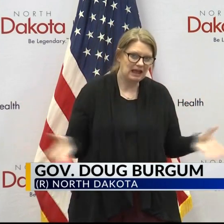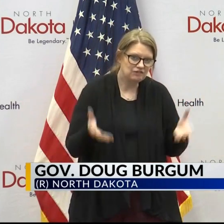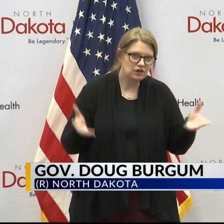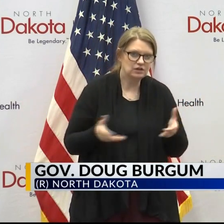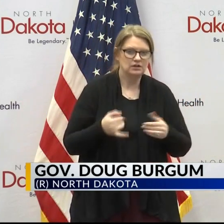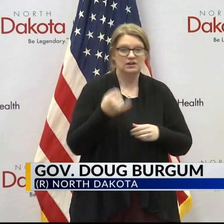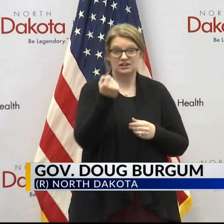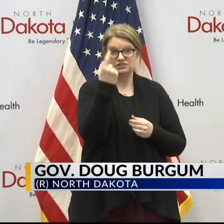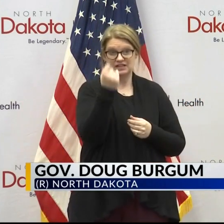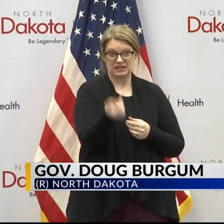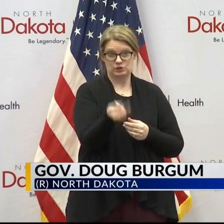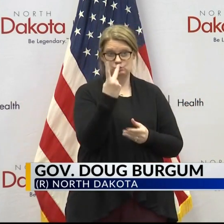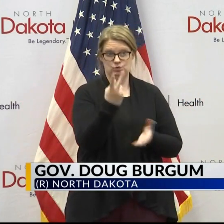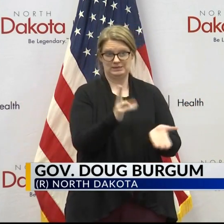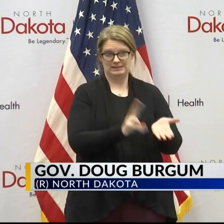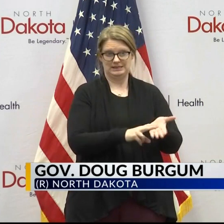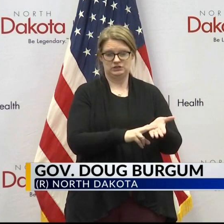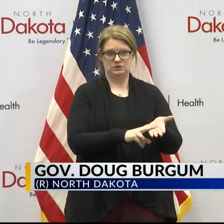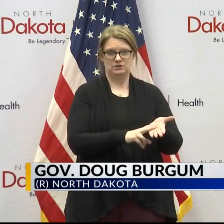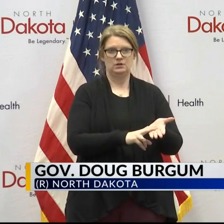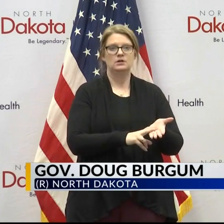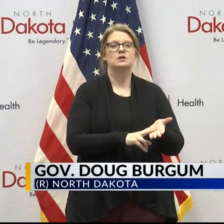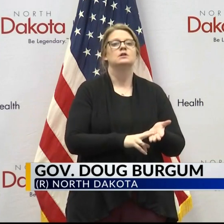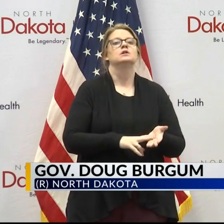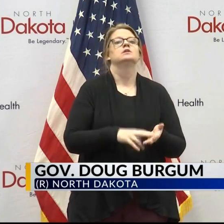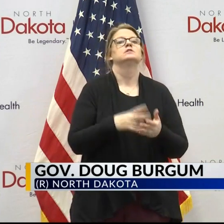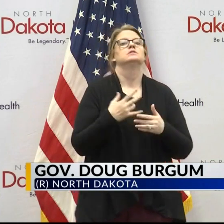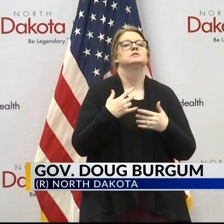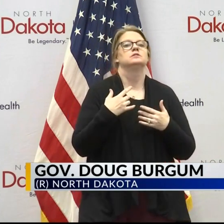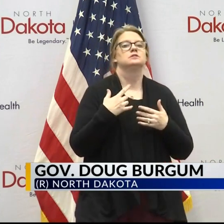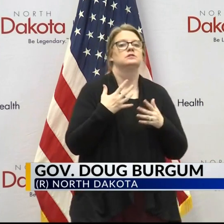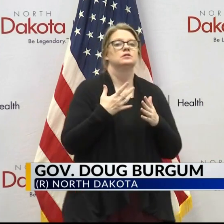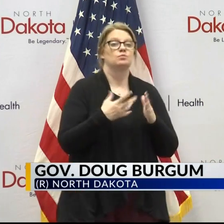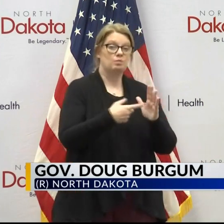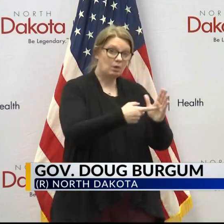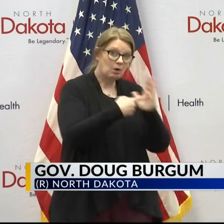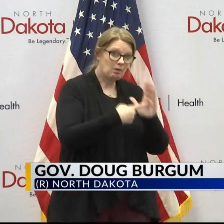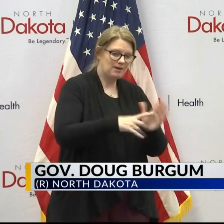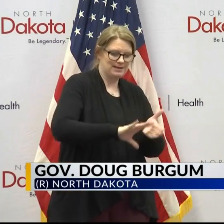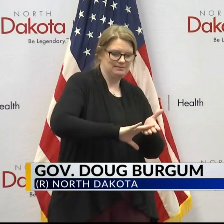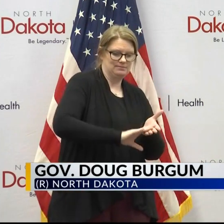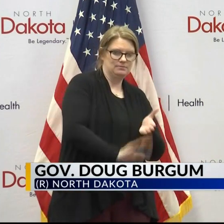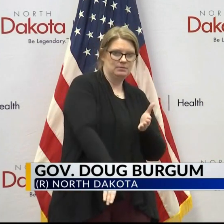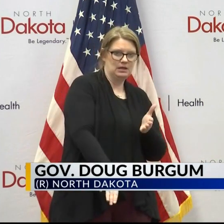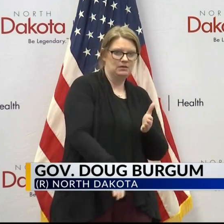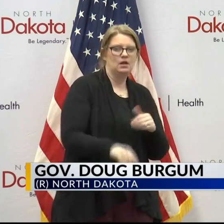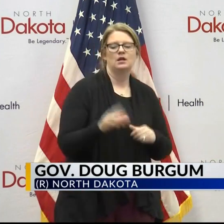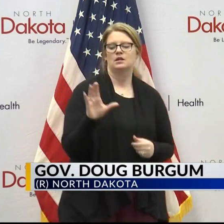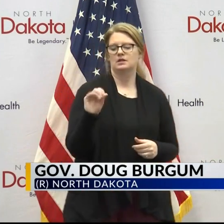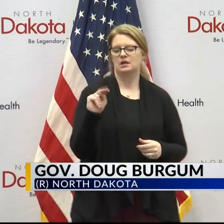AND TO EXECUTE ON OUR PLAN TODAY, I SIGNED AN EXECUTIVE ORDER AND OF COURSE AS ALL EXECUTIVE ORDERS ARE ATTESTED TO BY THE SECRETARY OF STATE IN AN EFFORT, TWO SIGNATURES ON